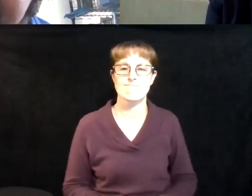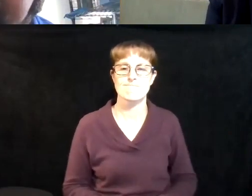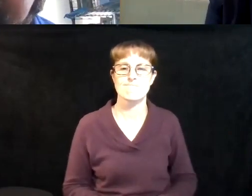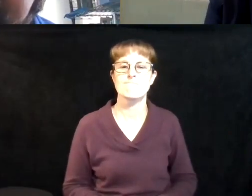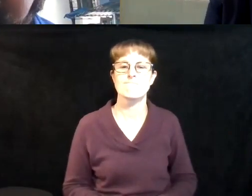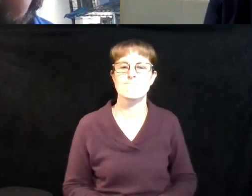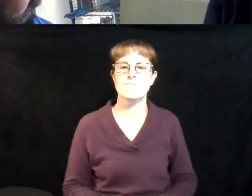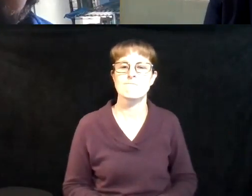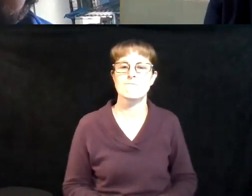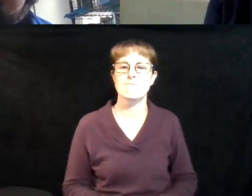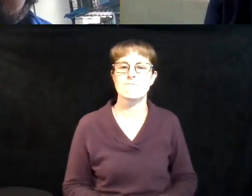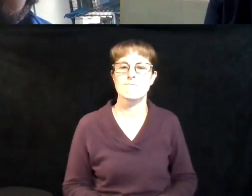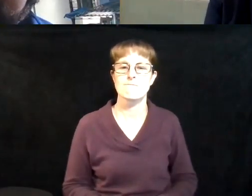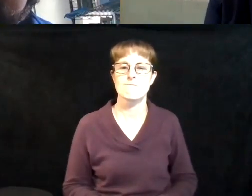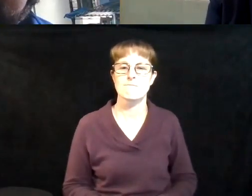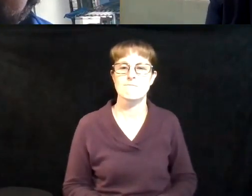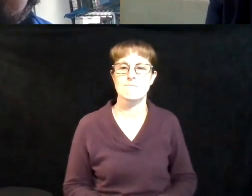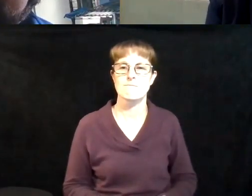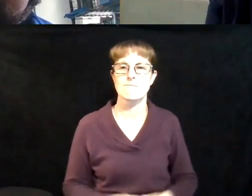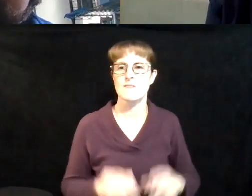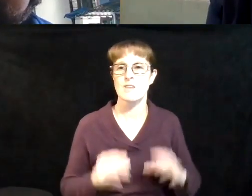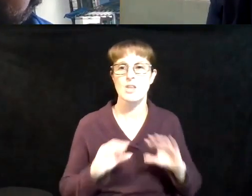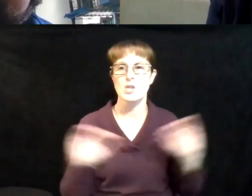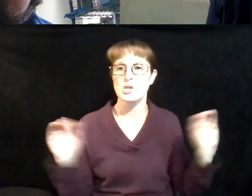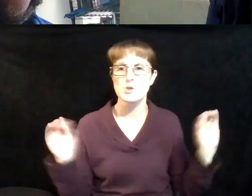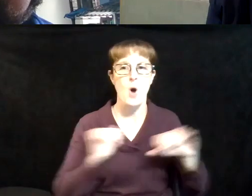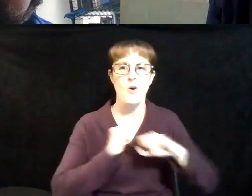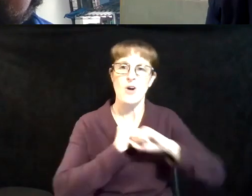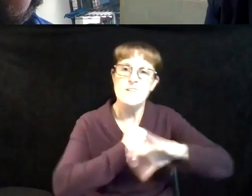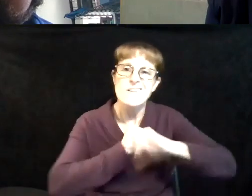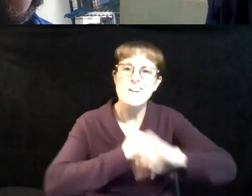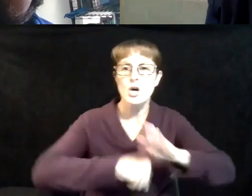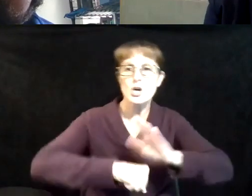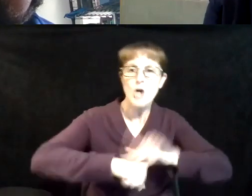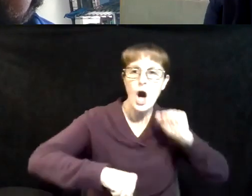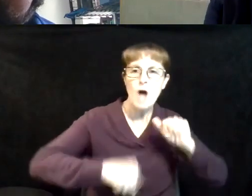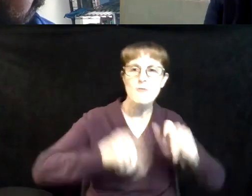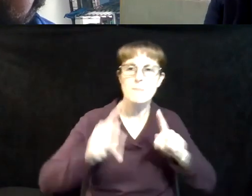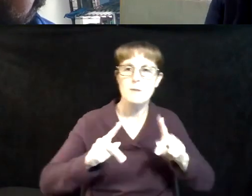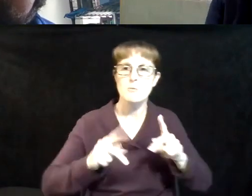of the use of electric shock on people